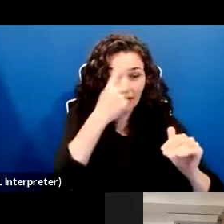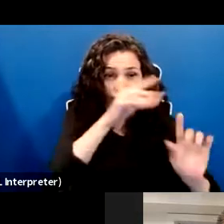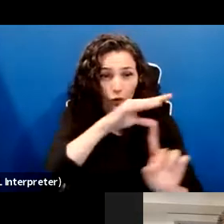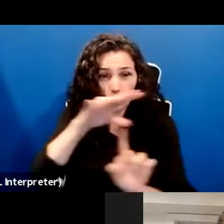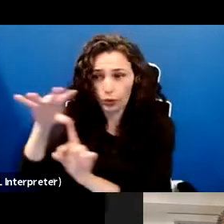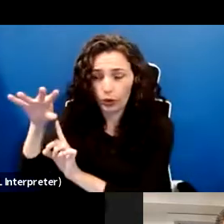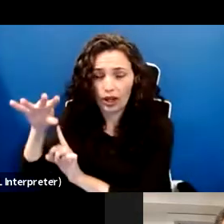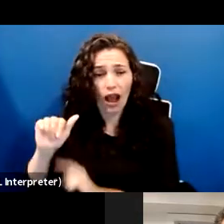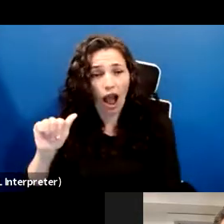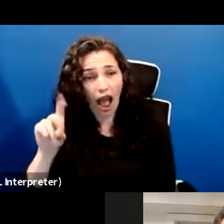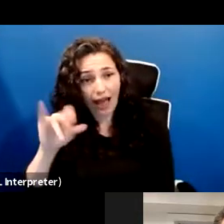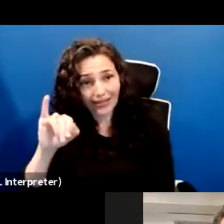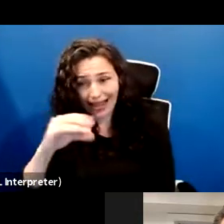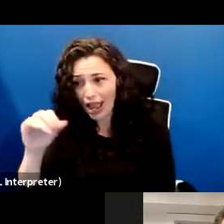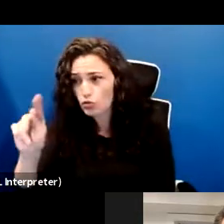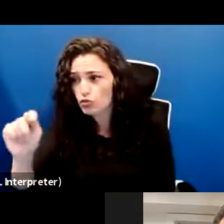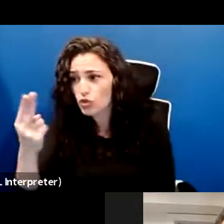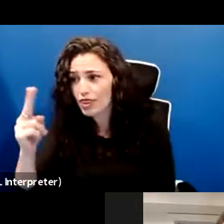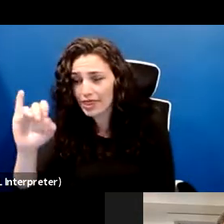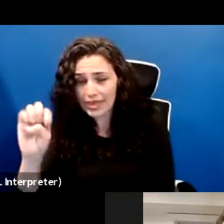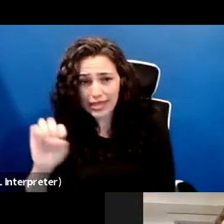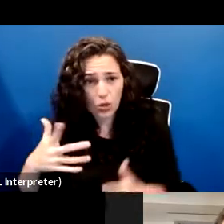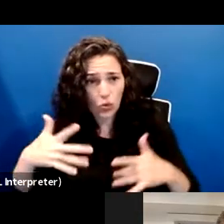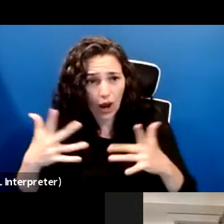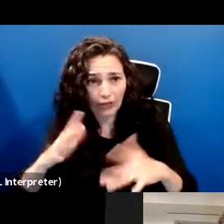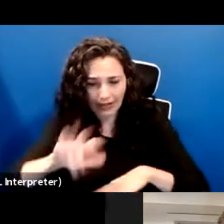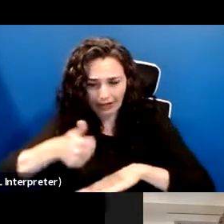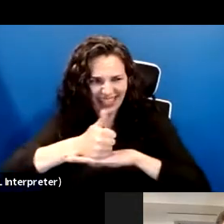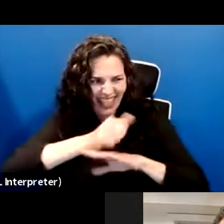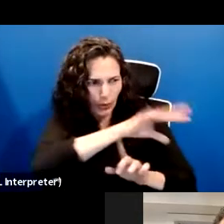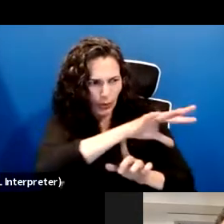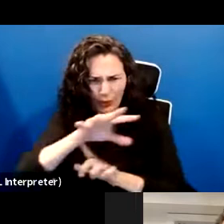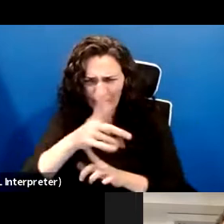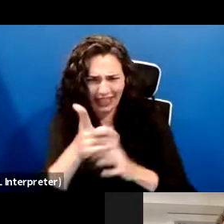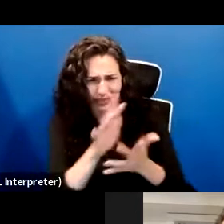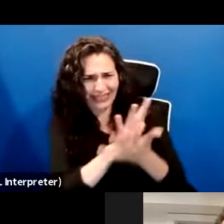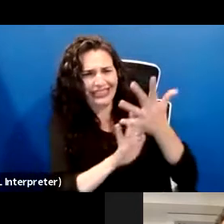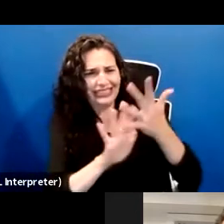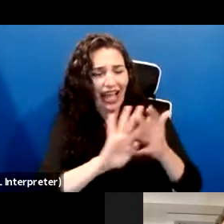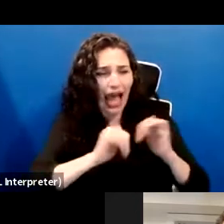what was your sort of rig setup like? And did you have to sort of adjust